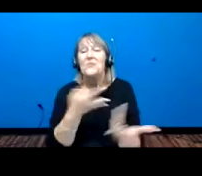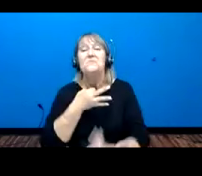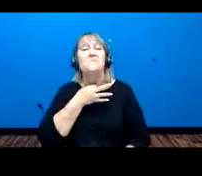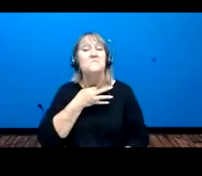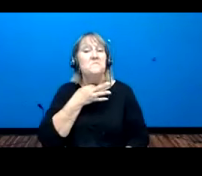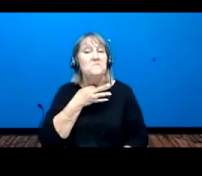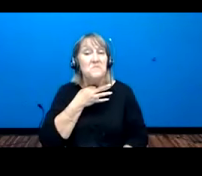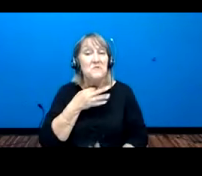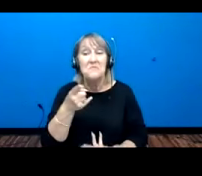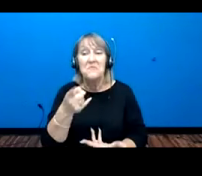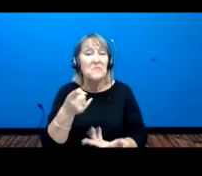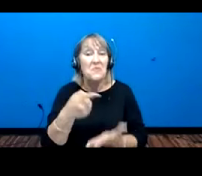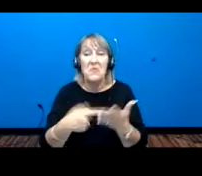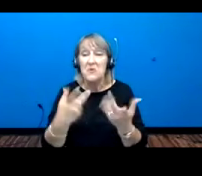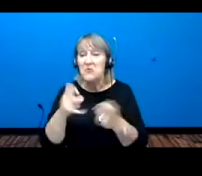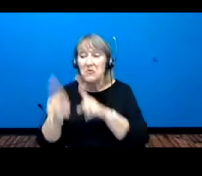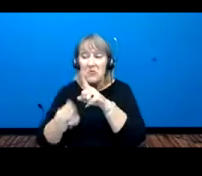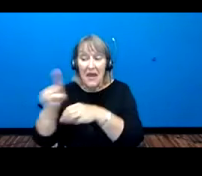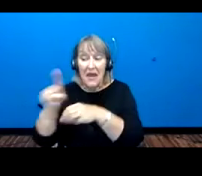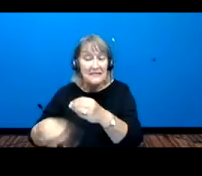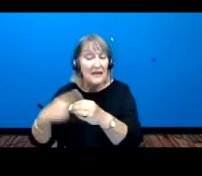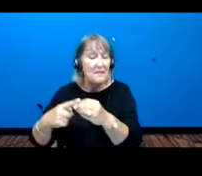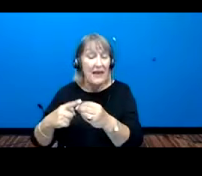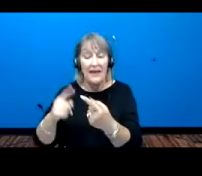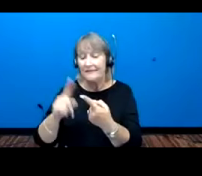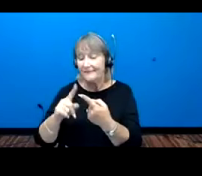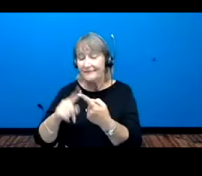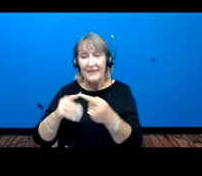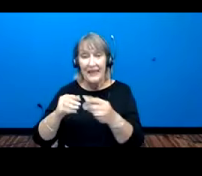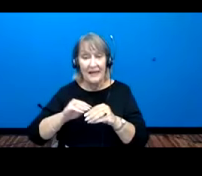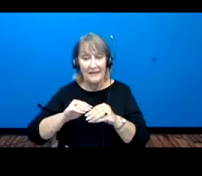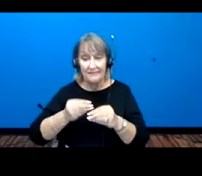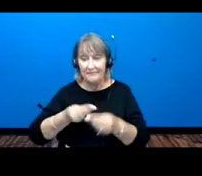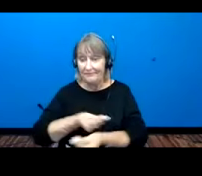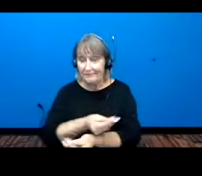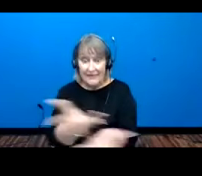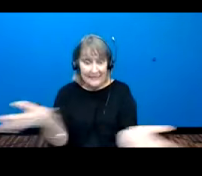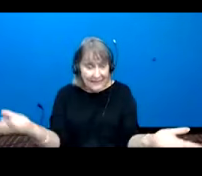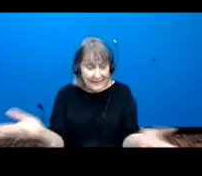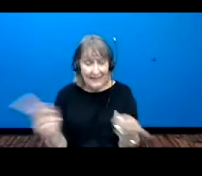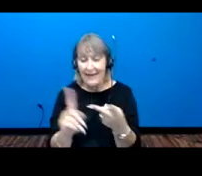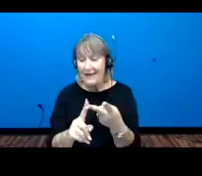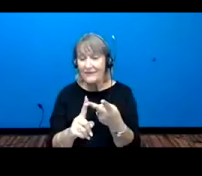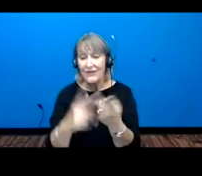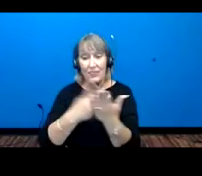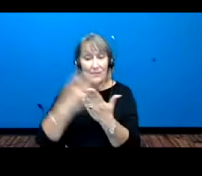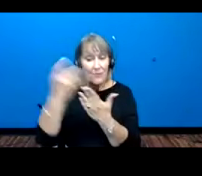about dissemination, about any aspect of the project. Feel free to type it in the chat or,